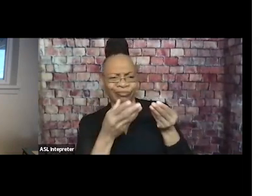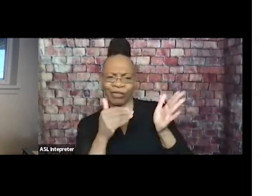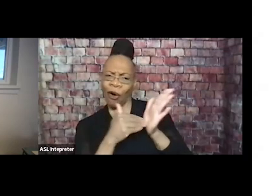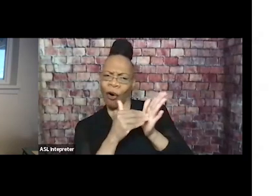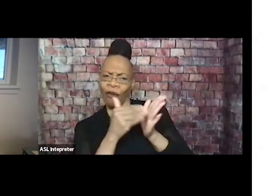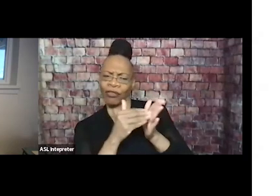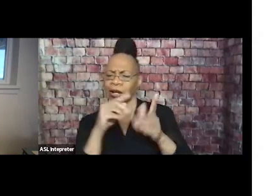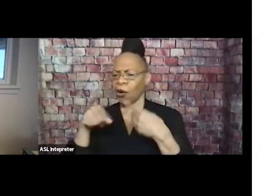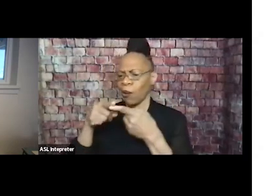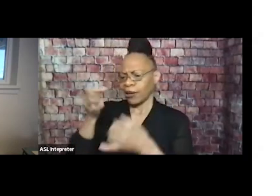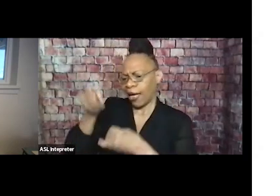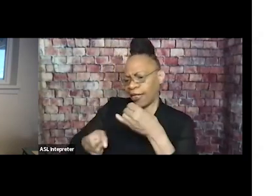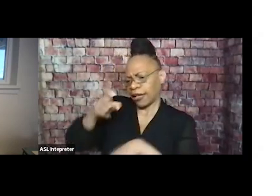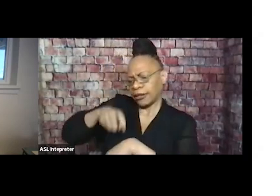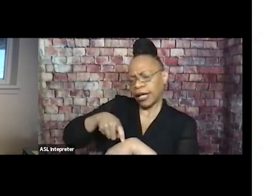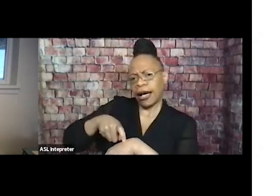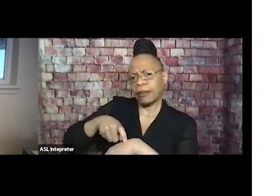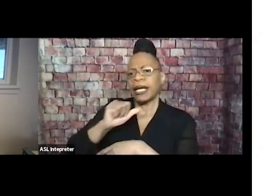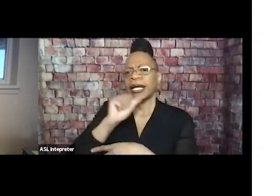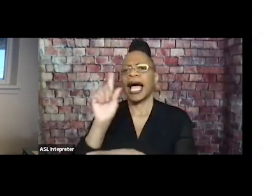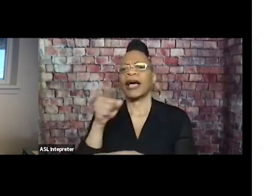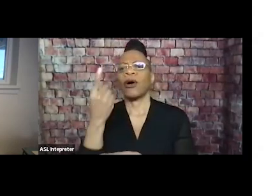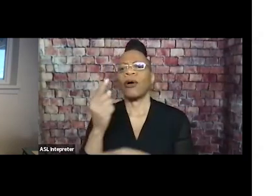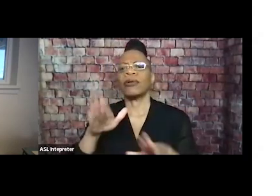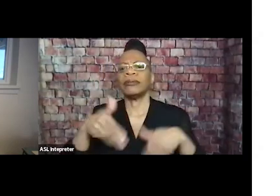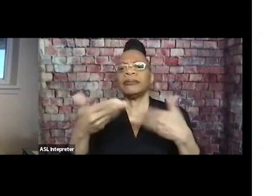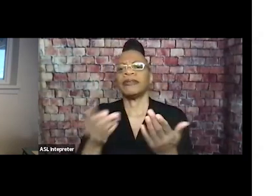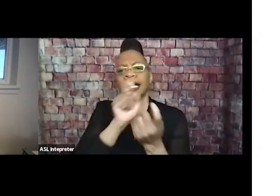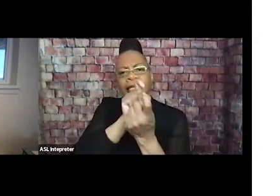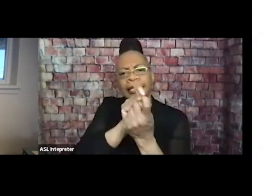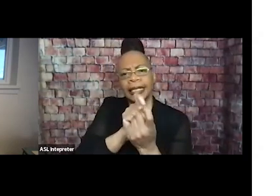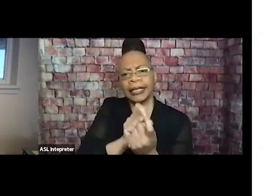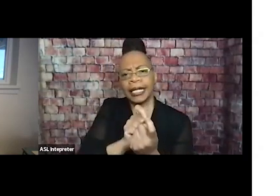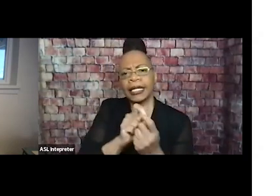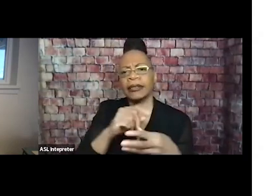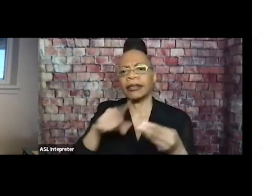And instead of just providing details about the applicant's life, the questions laid out in the template